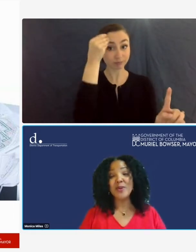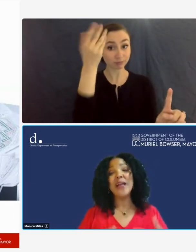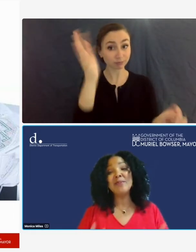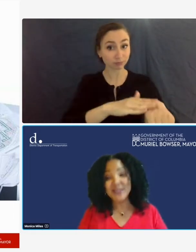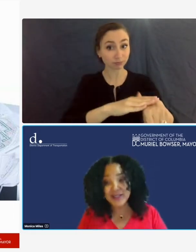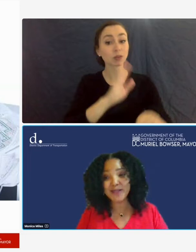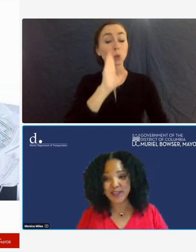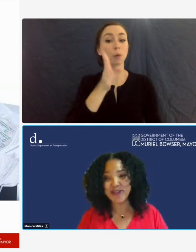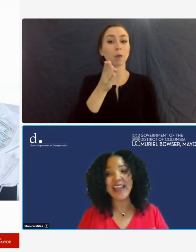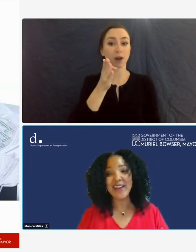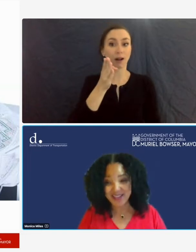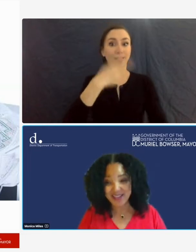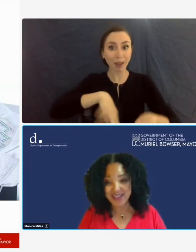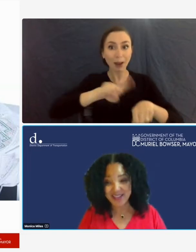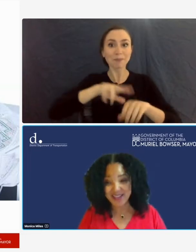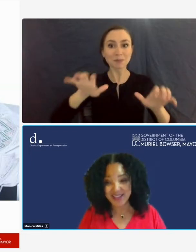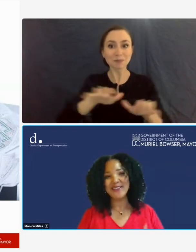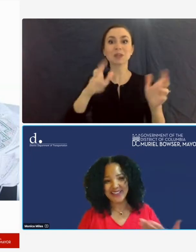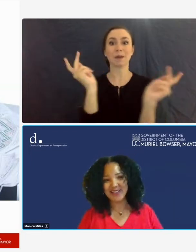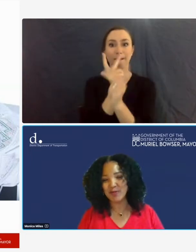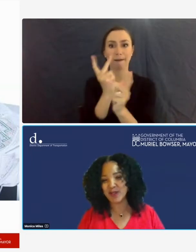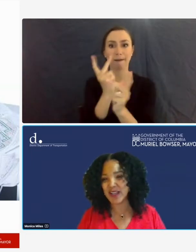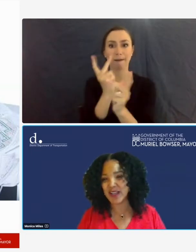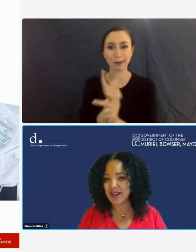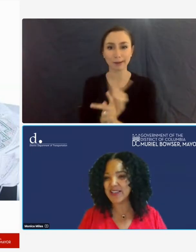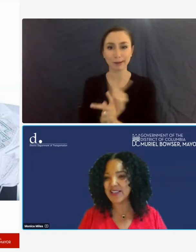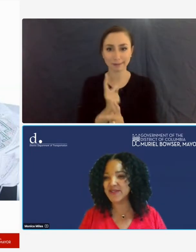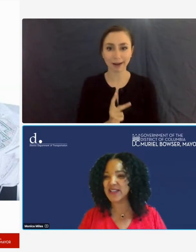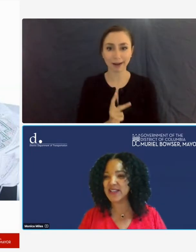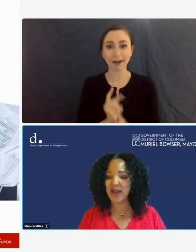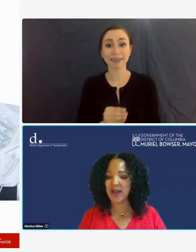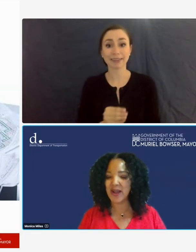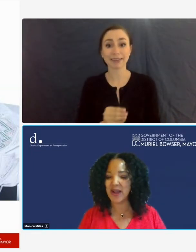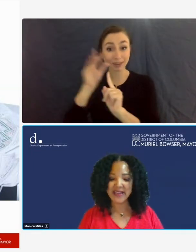absolutely be doing calculations especially in when we're talking about indirect cost rates so